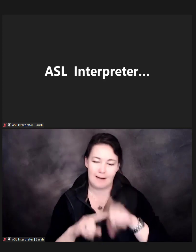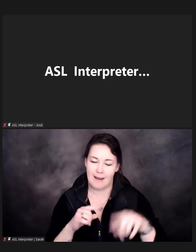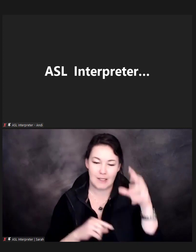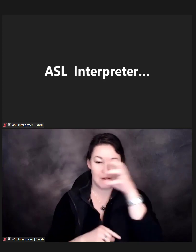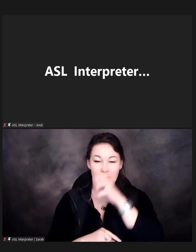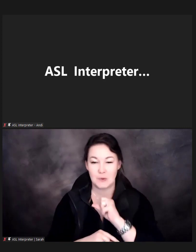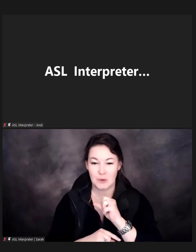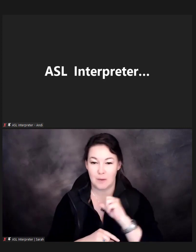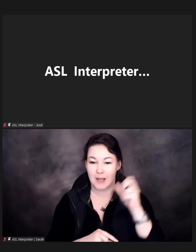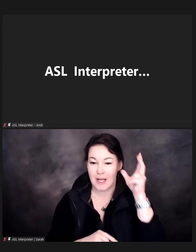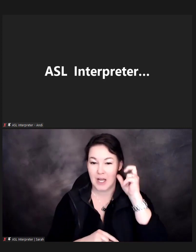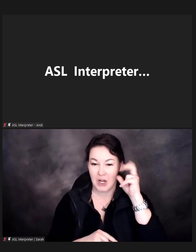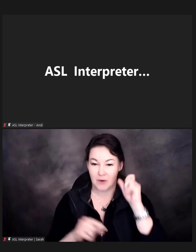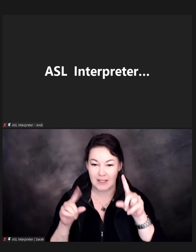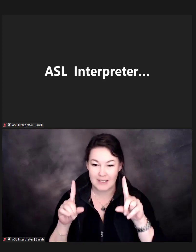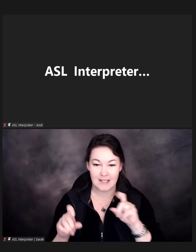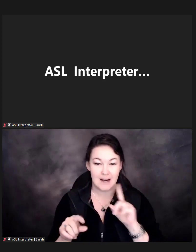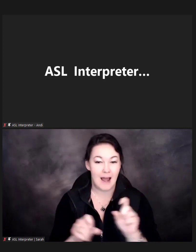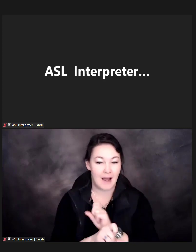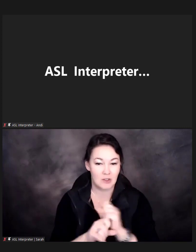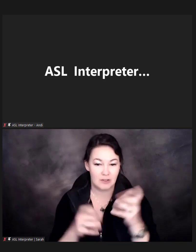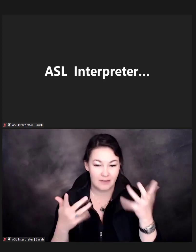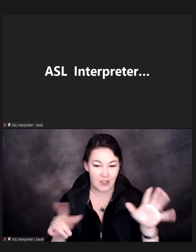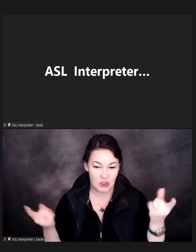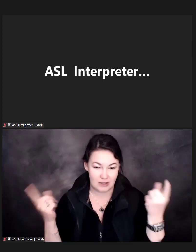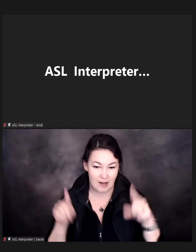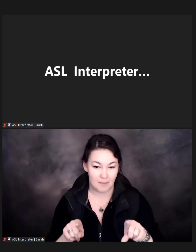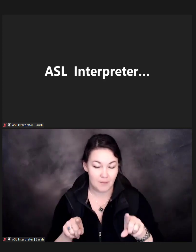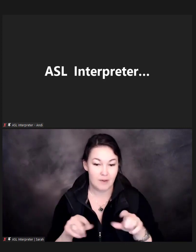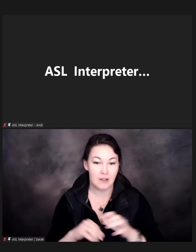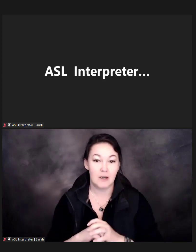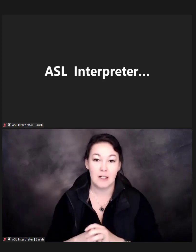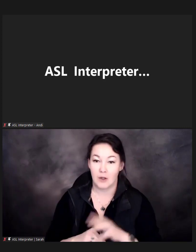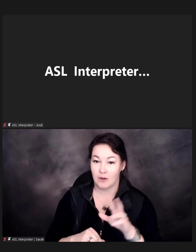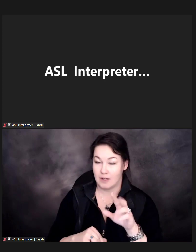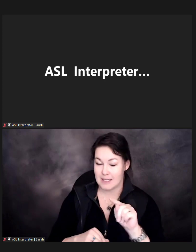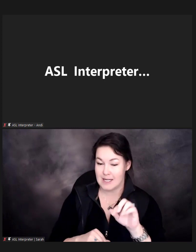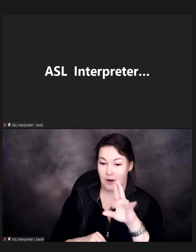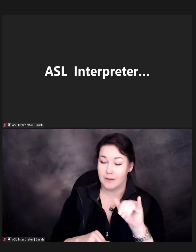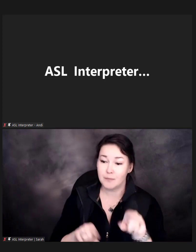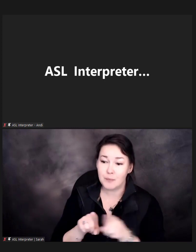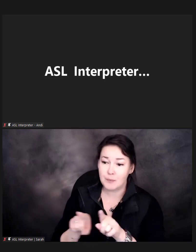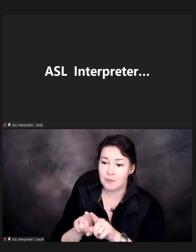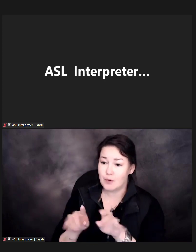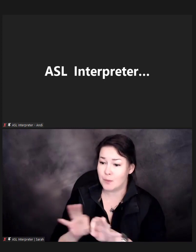was completed.>>: Yeah, and another important point to remember